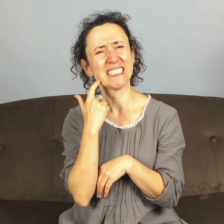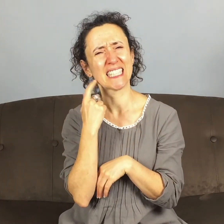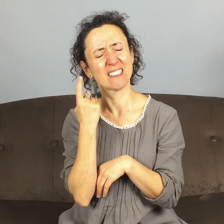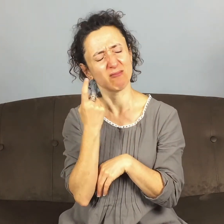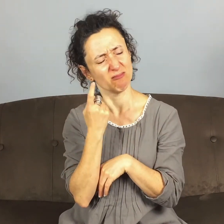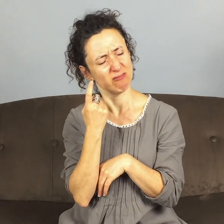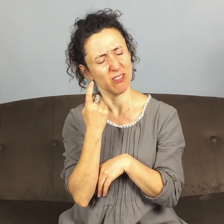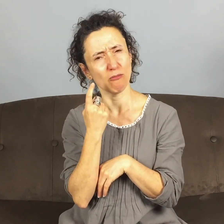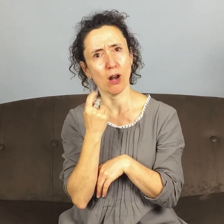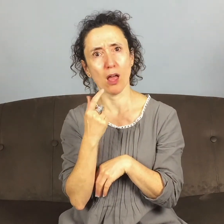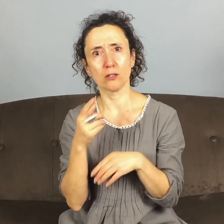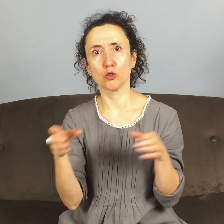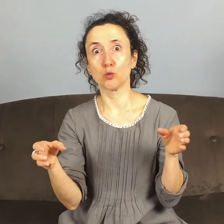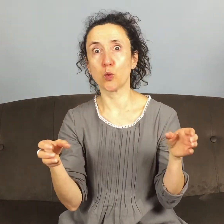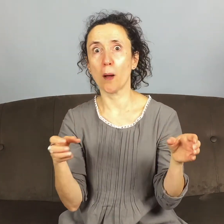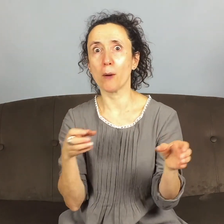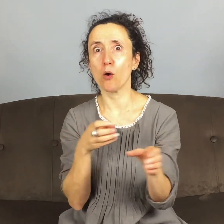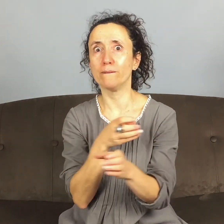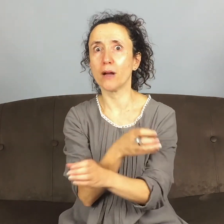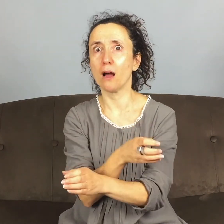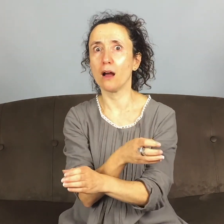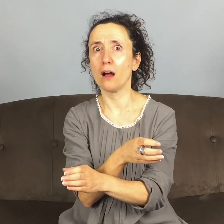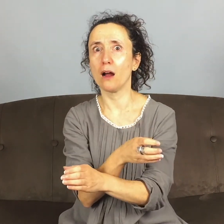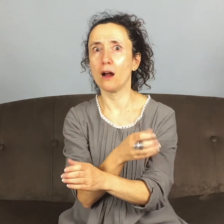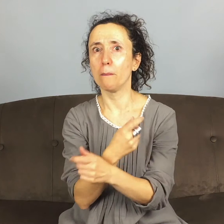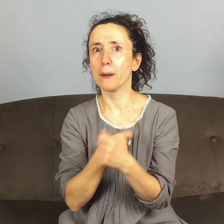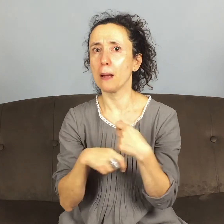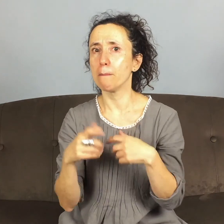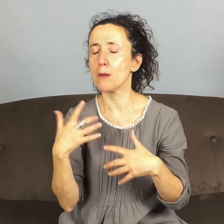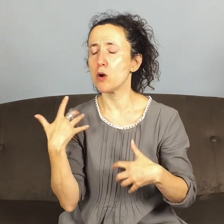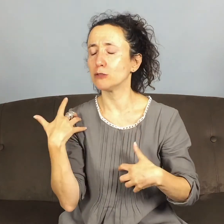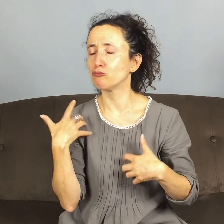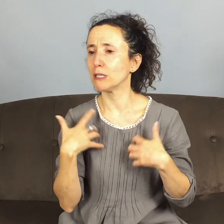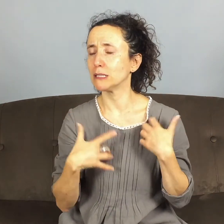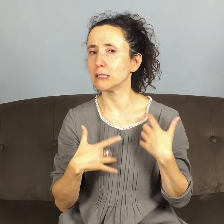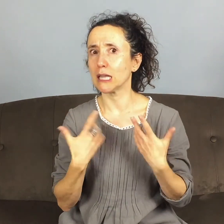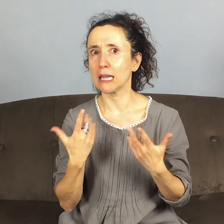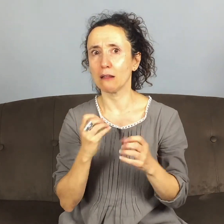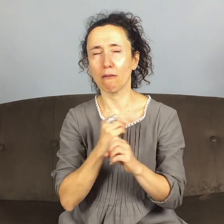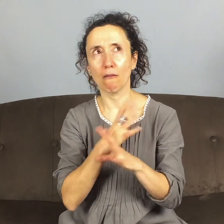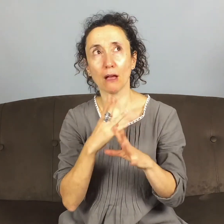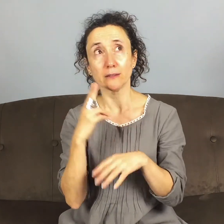and too easy and it would be much more interesting to have those roles reversed.